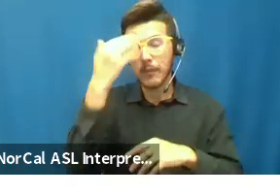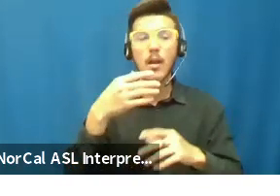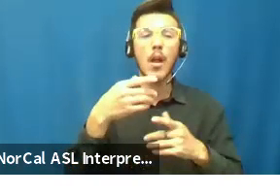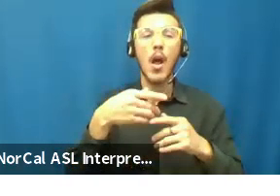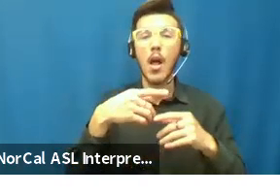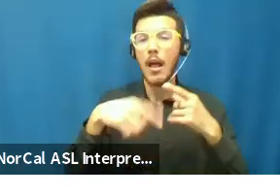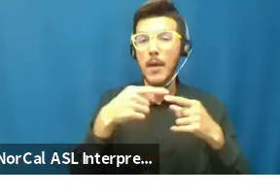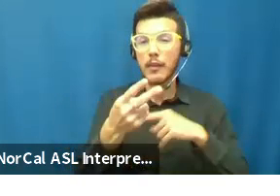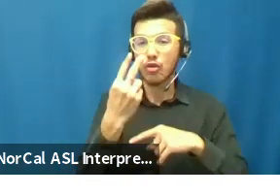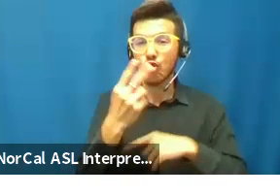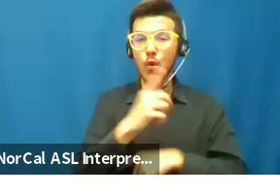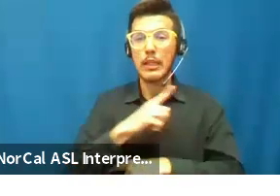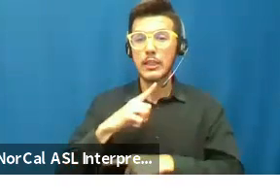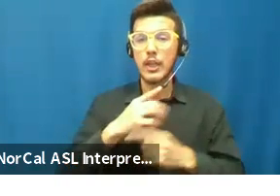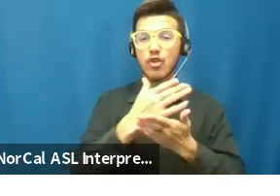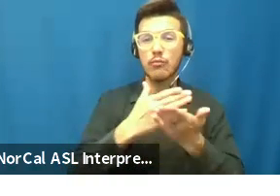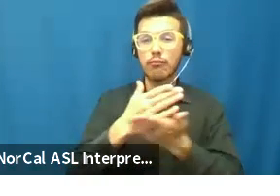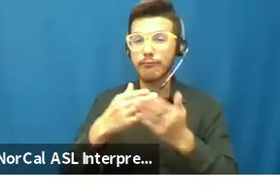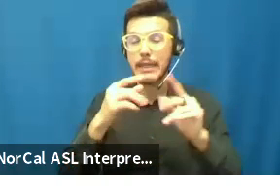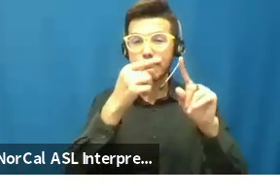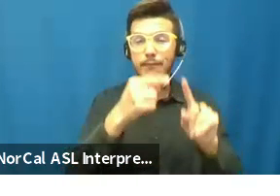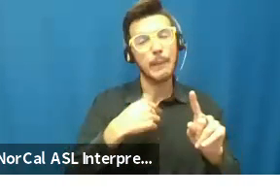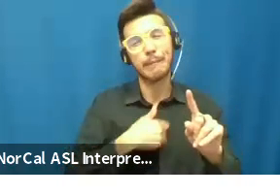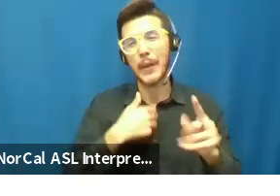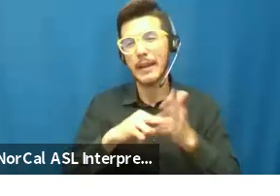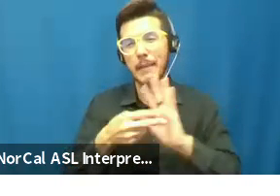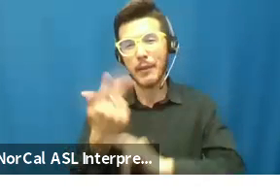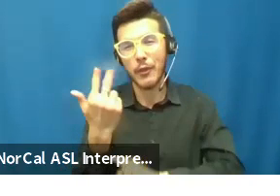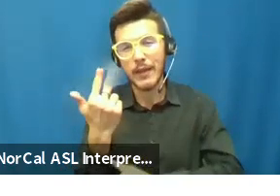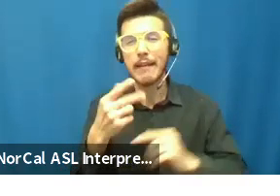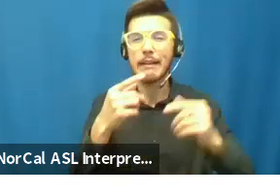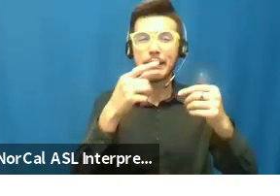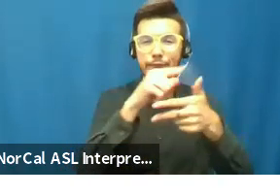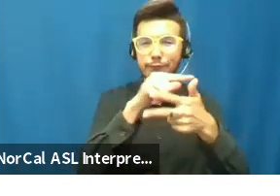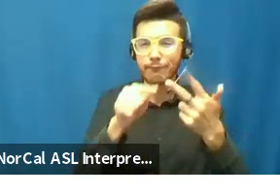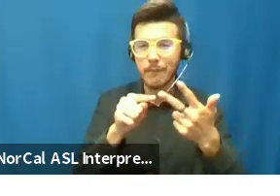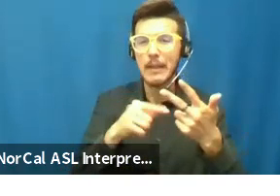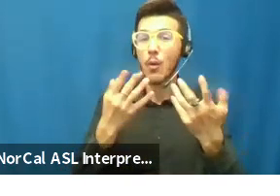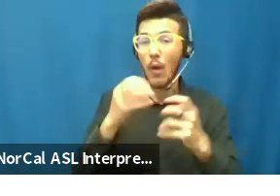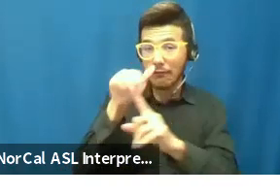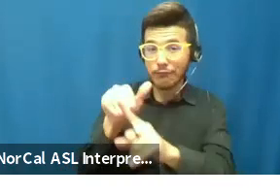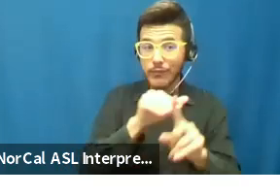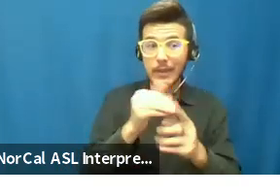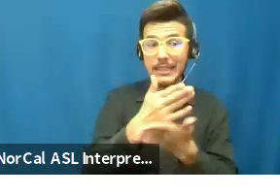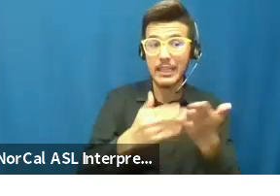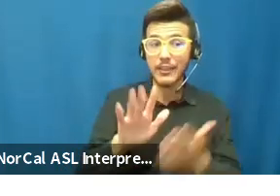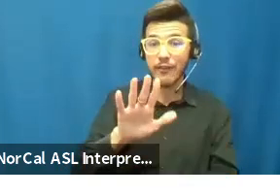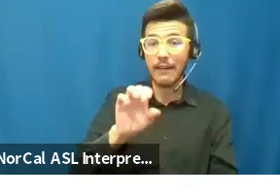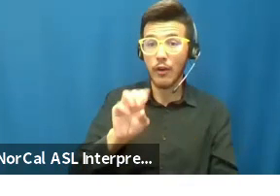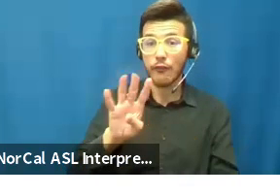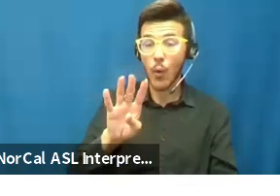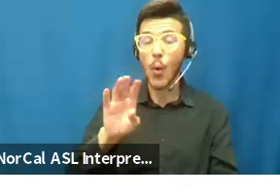pieces of legislation or three, I should say. It's just a reminder of Section 504 of the Rehab Act